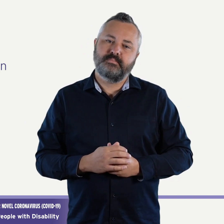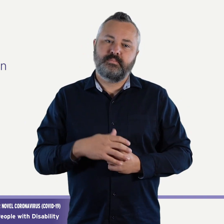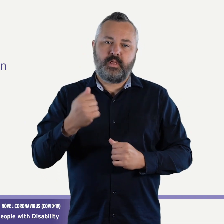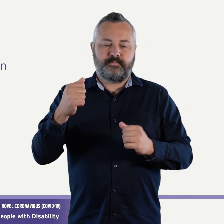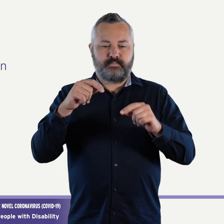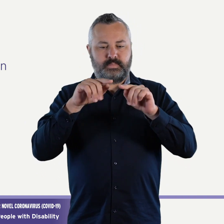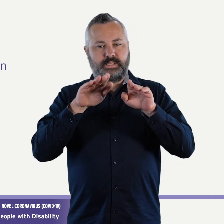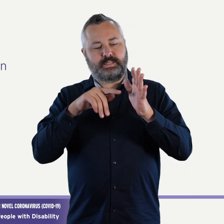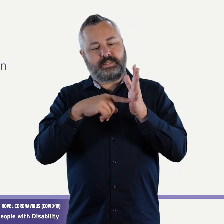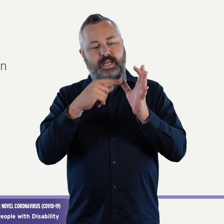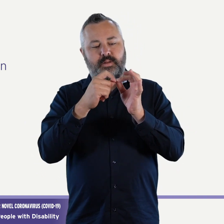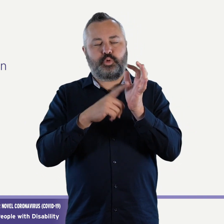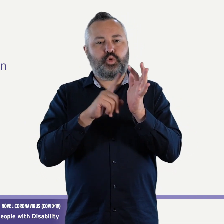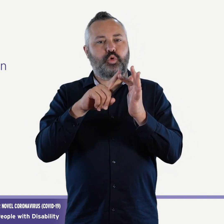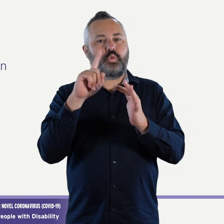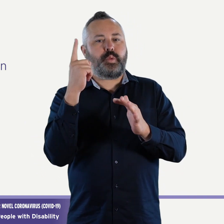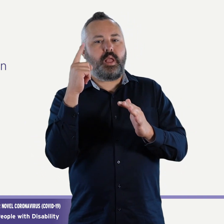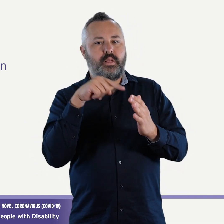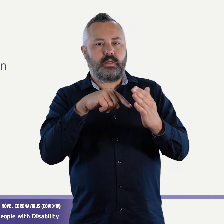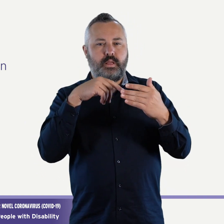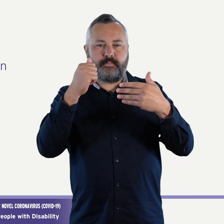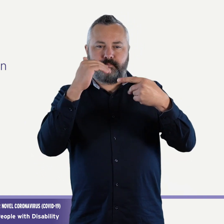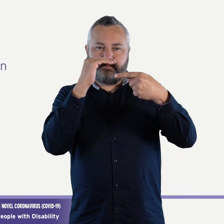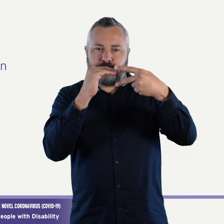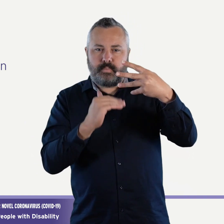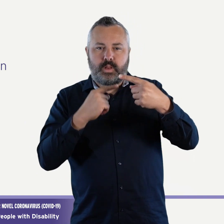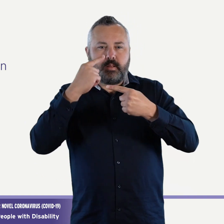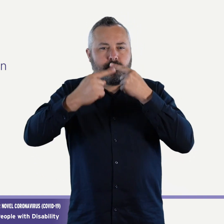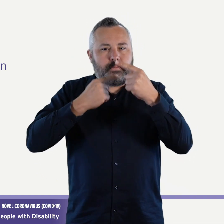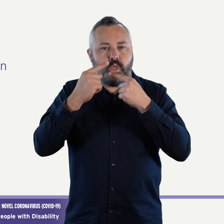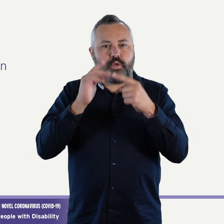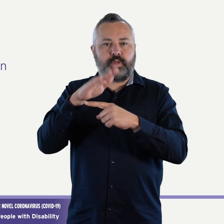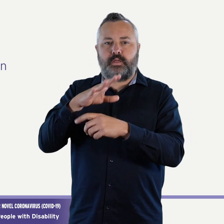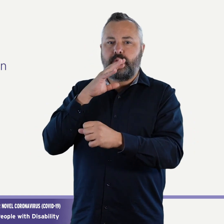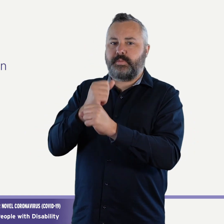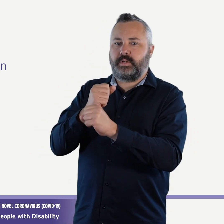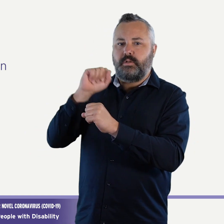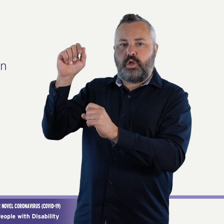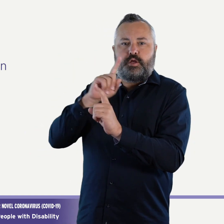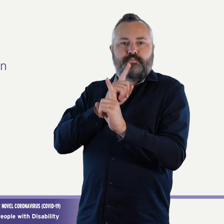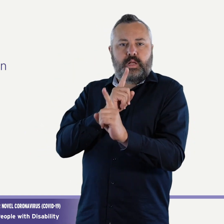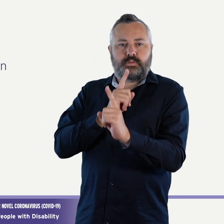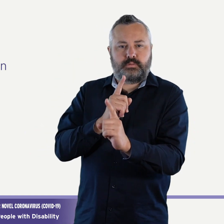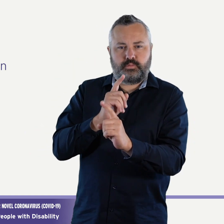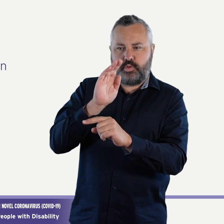Table 1- outlines the Government’s advice on who is most at risk of contracting COVID-19